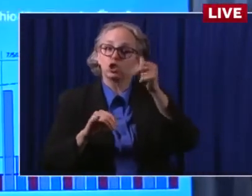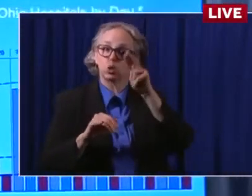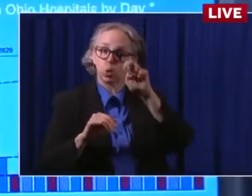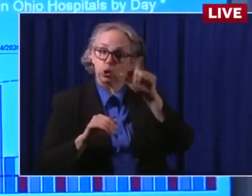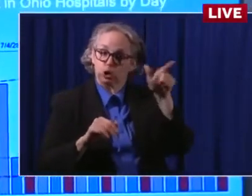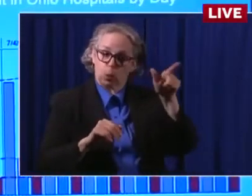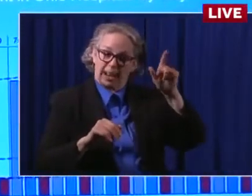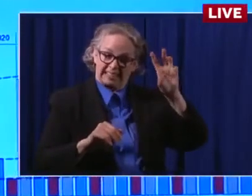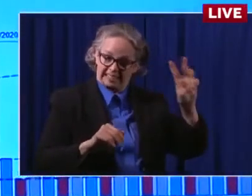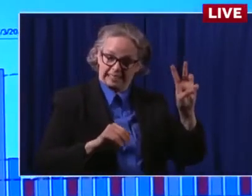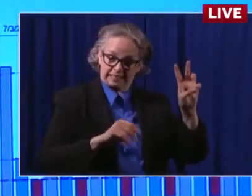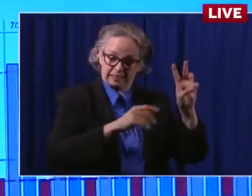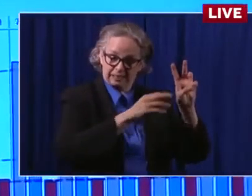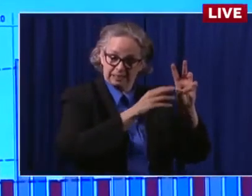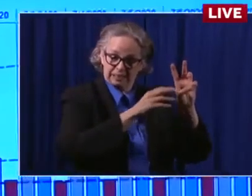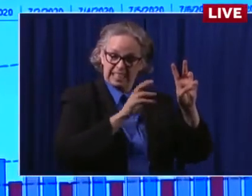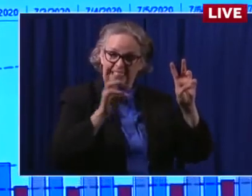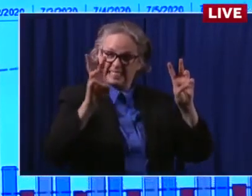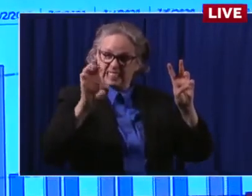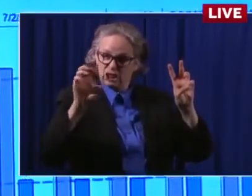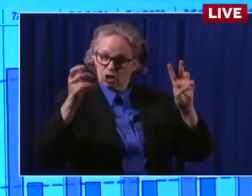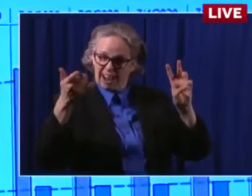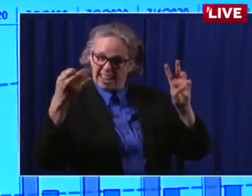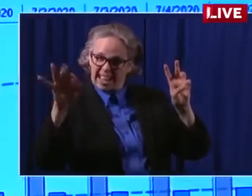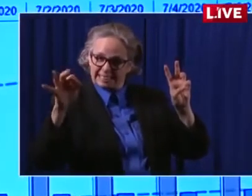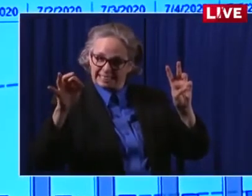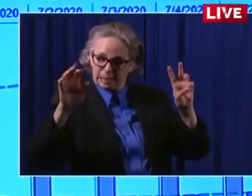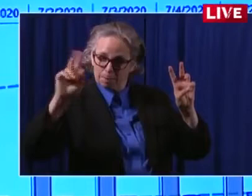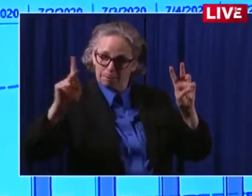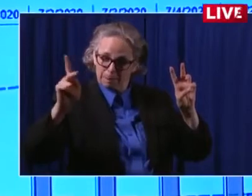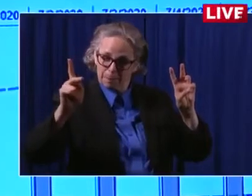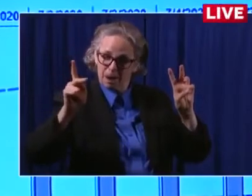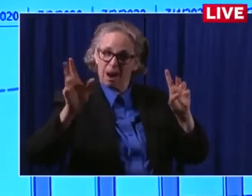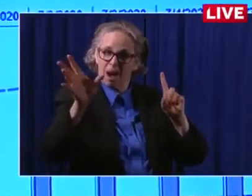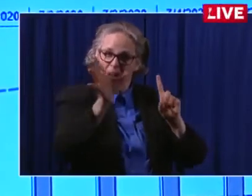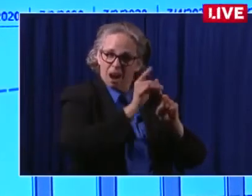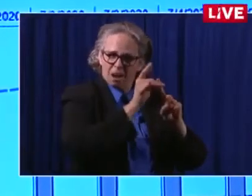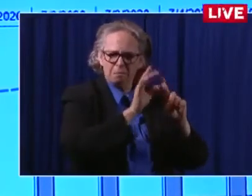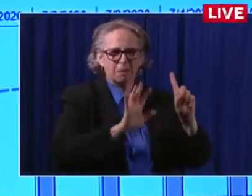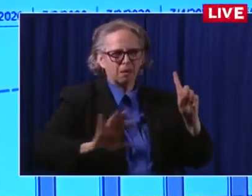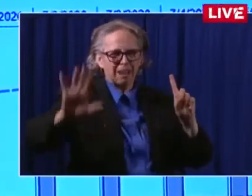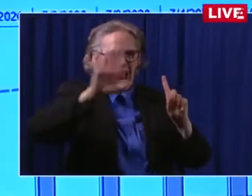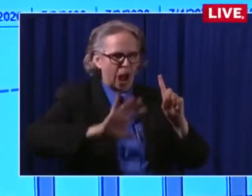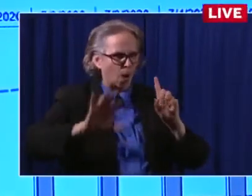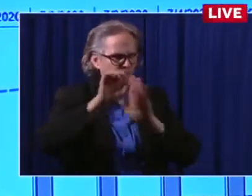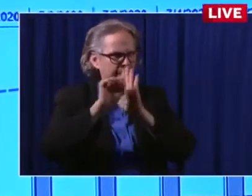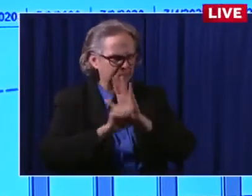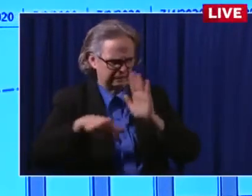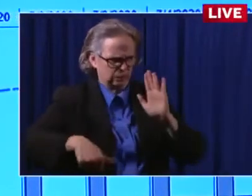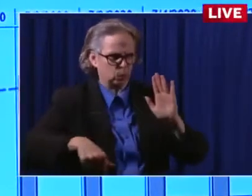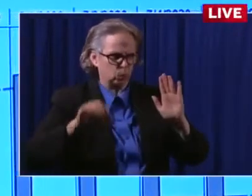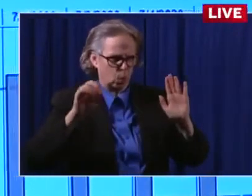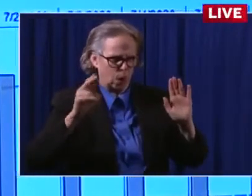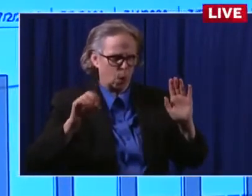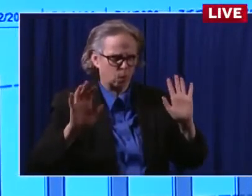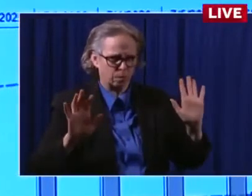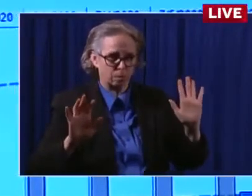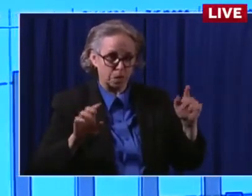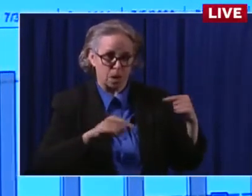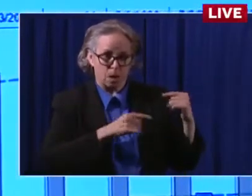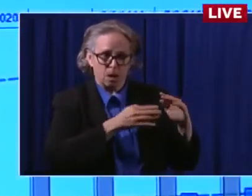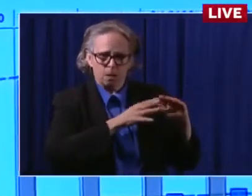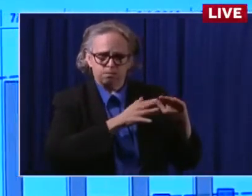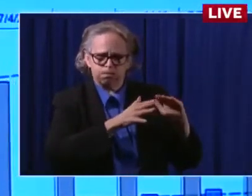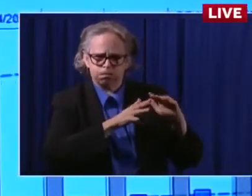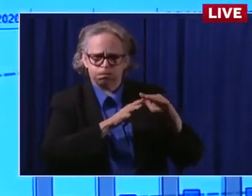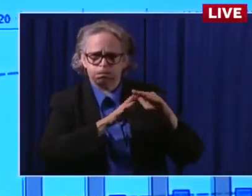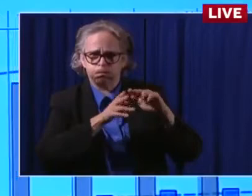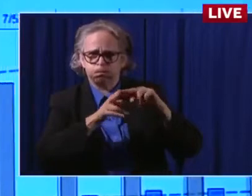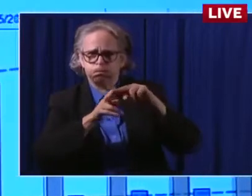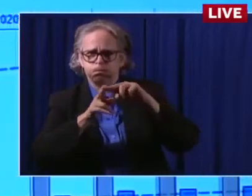YOU CAN SEE FROM THIS SLIDE THAT ON JUNE 26, FOR EXAMPLE, THERE WERE 619 COVID-19 PATIENTS IN HOSPITALS AROUND THE STATE OF OHIO.